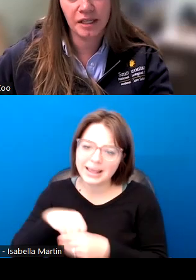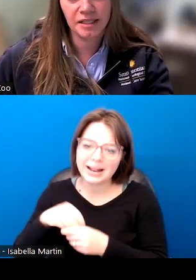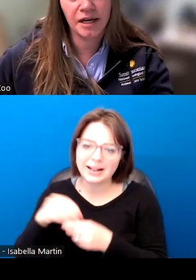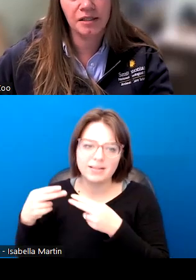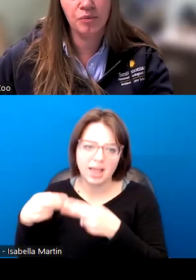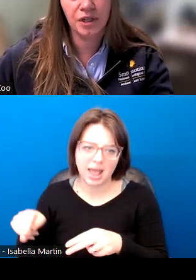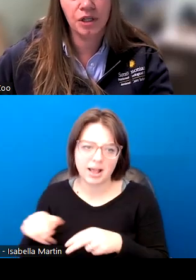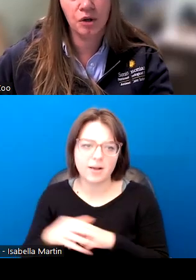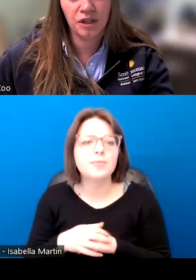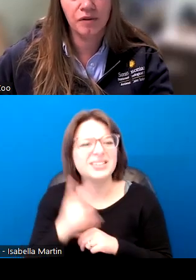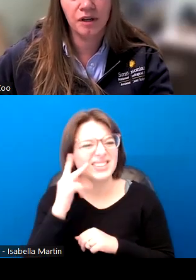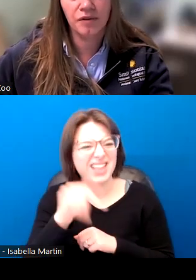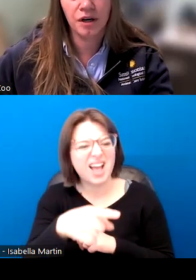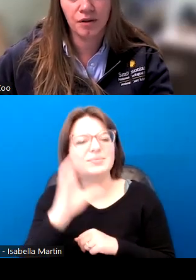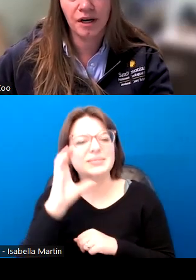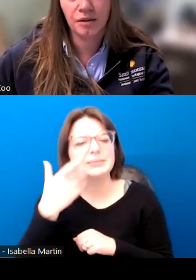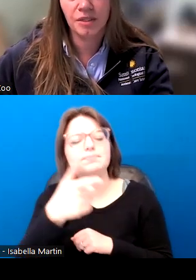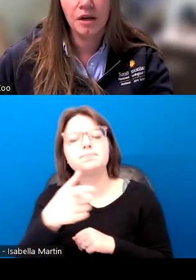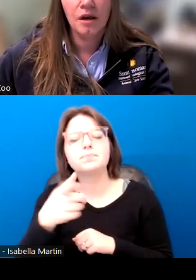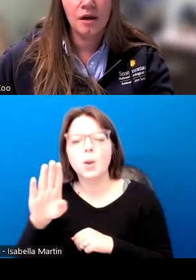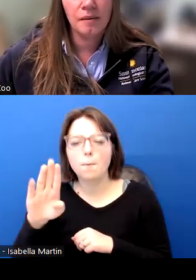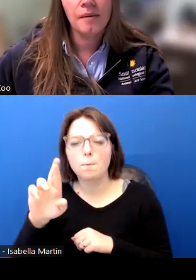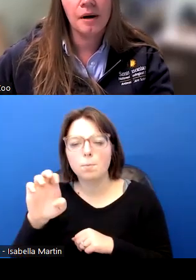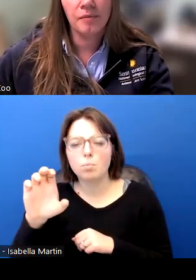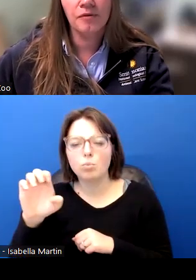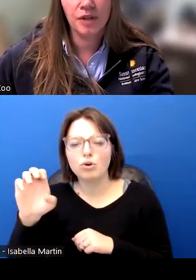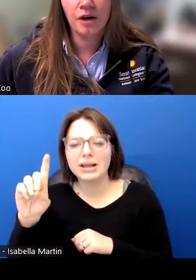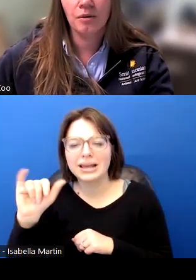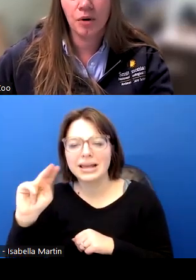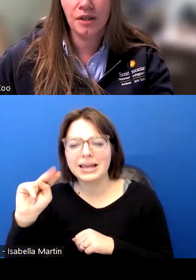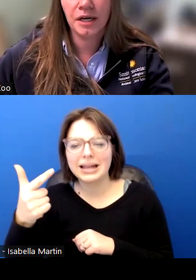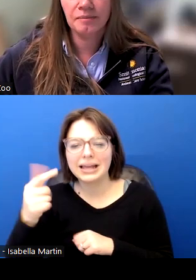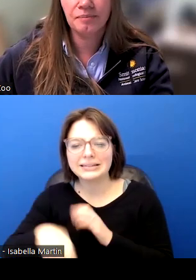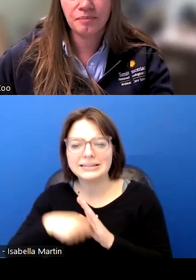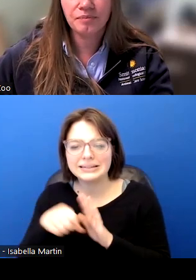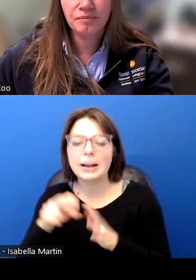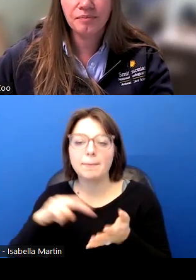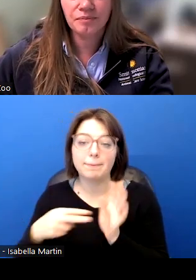insects and a pretty low level of the other items for that current part of the diet. >>Shellie: That's great and